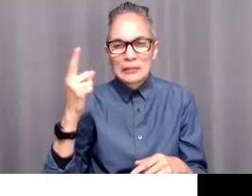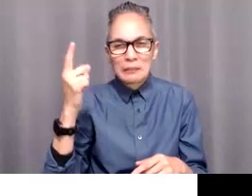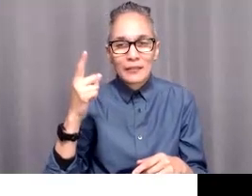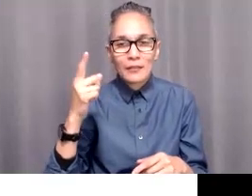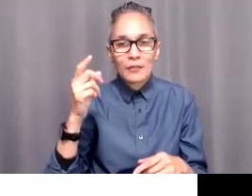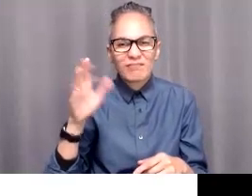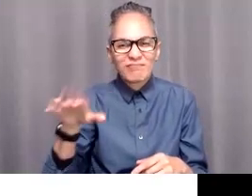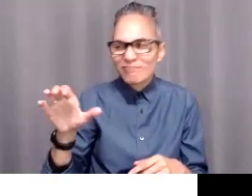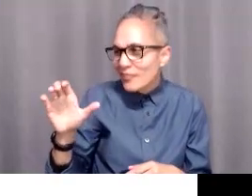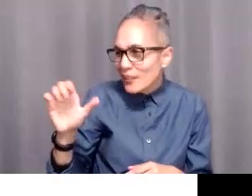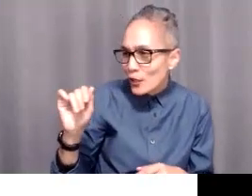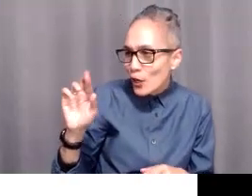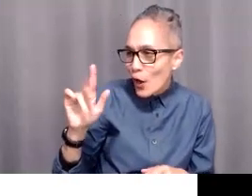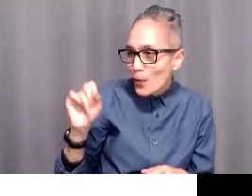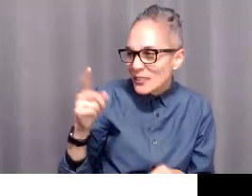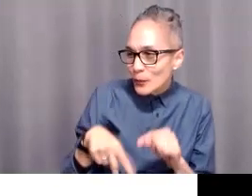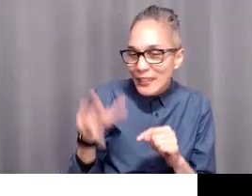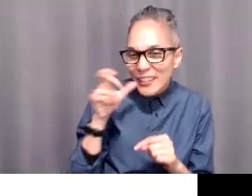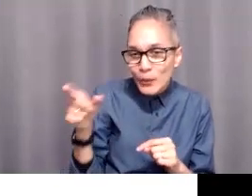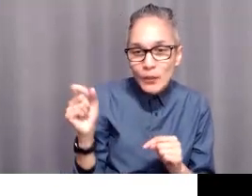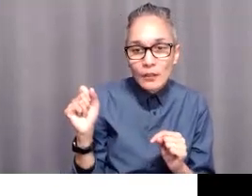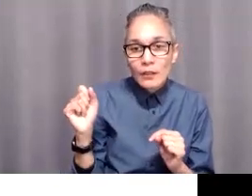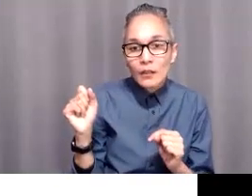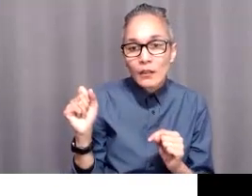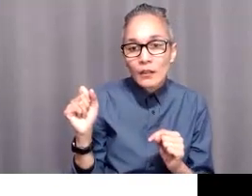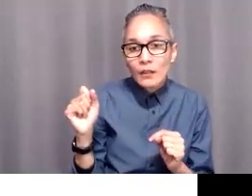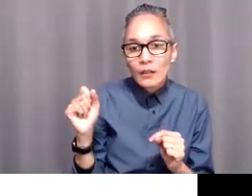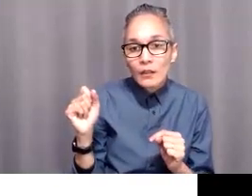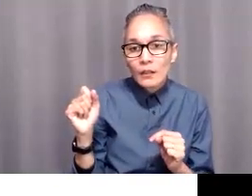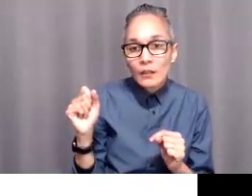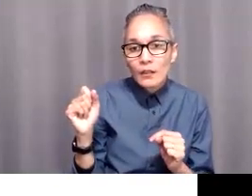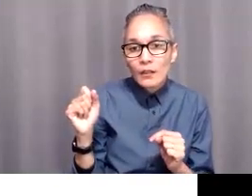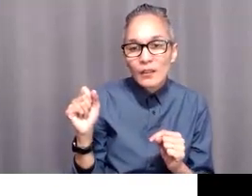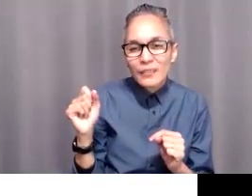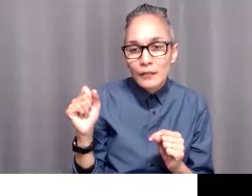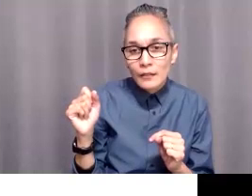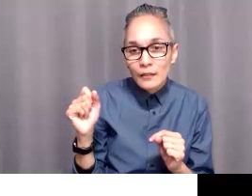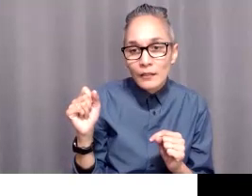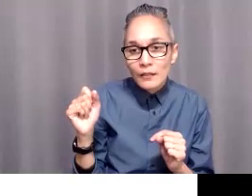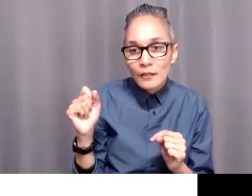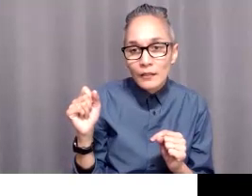Carlos. We're having somebody else. Yeah. No, I'm just